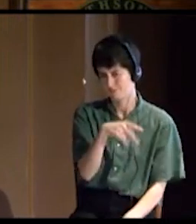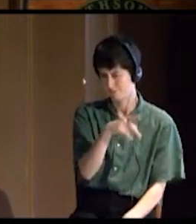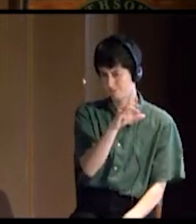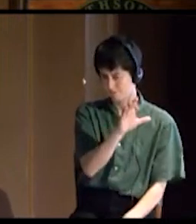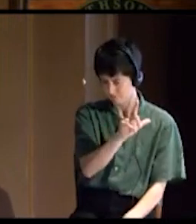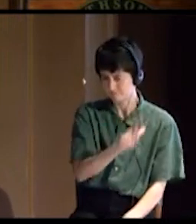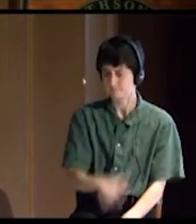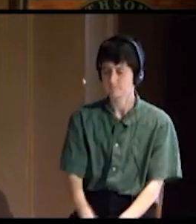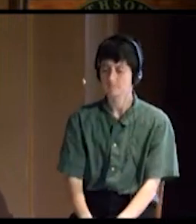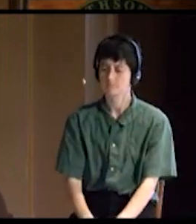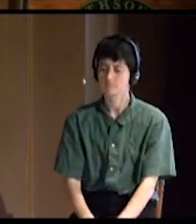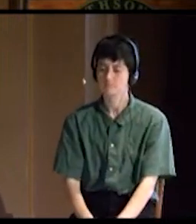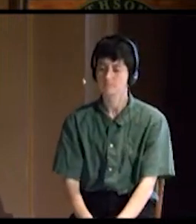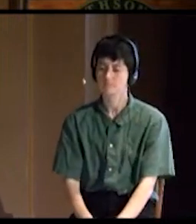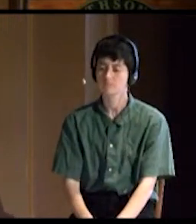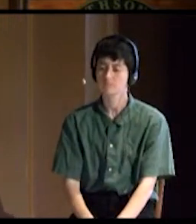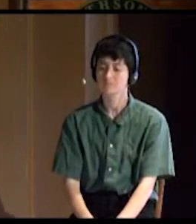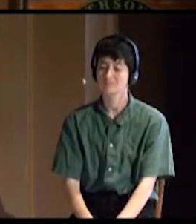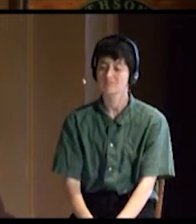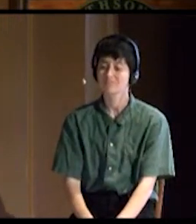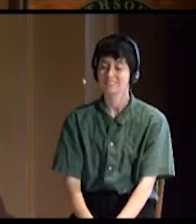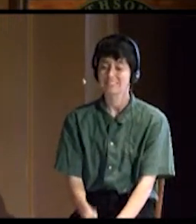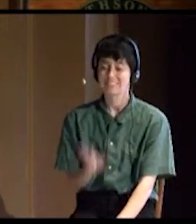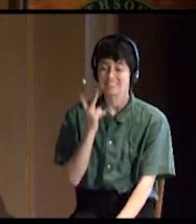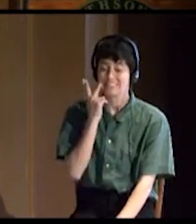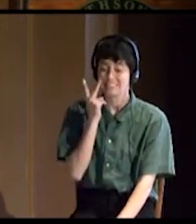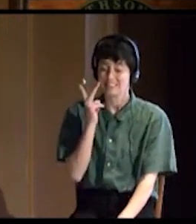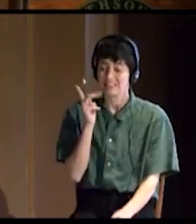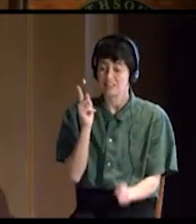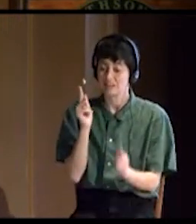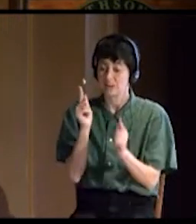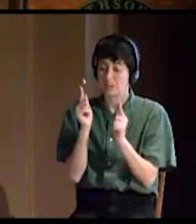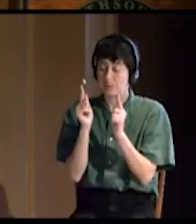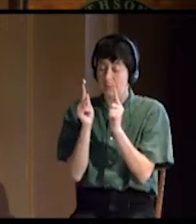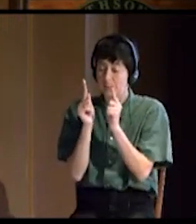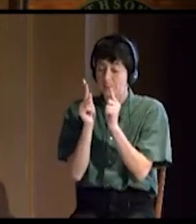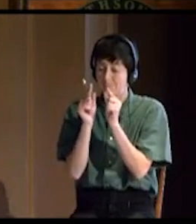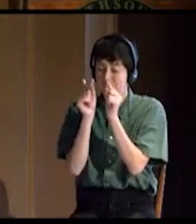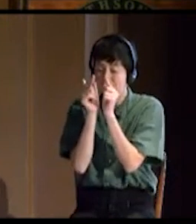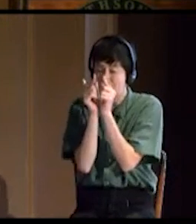where each species lives today. So these rectangles are color coded based on the continents